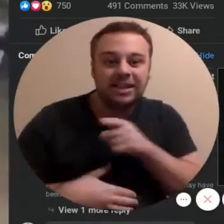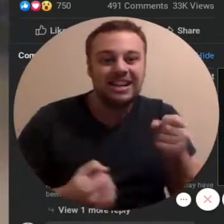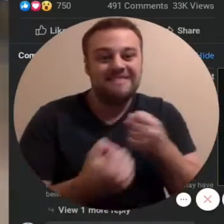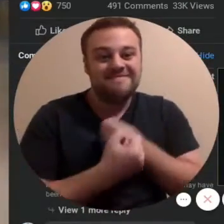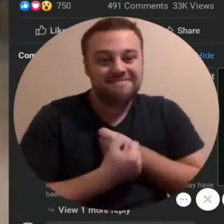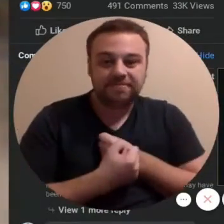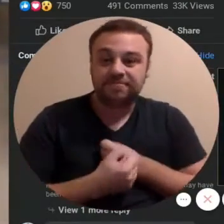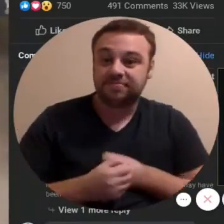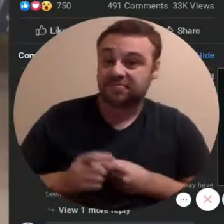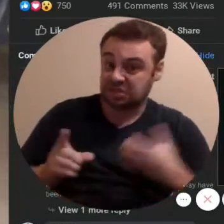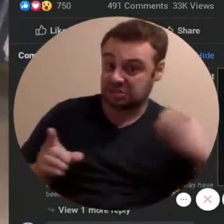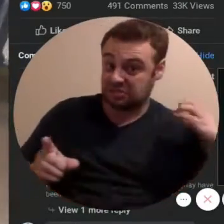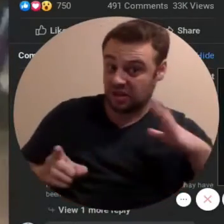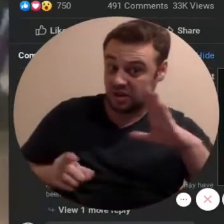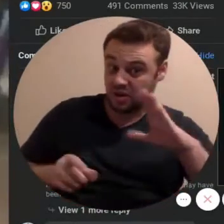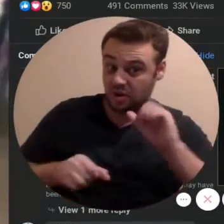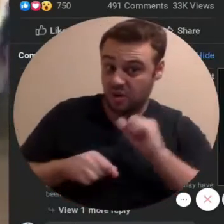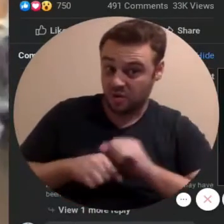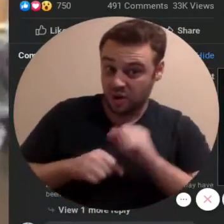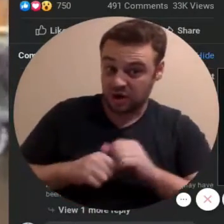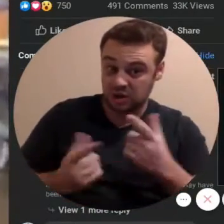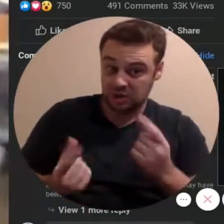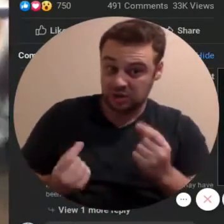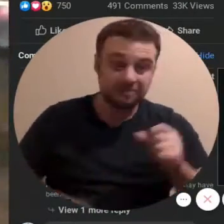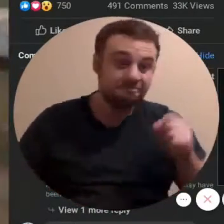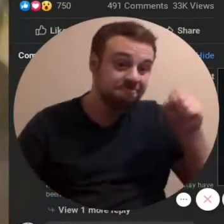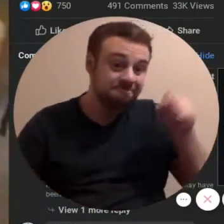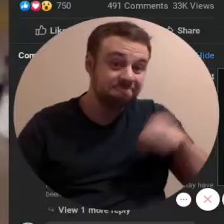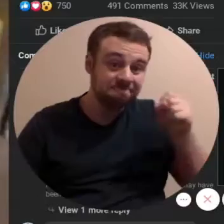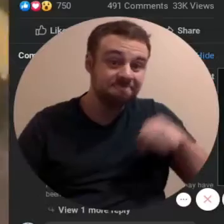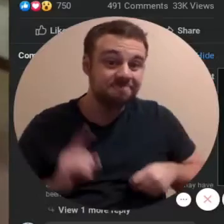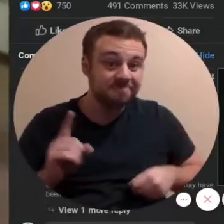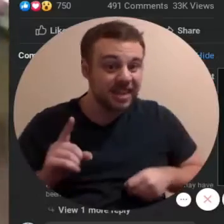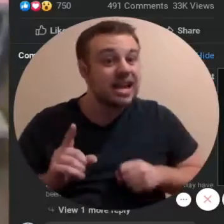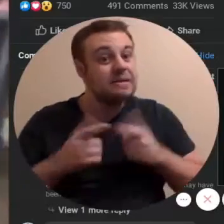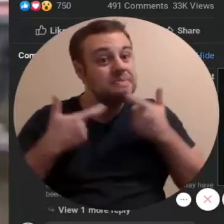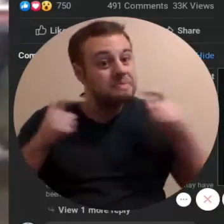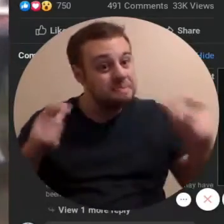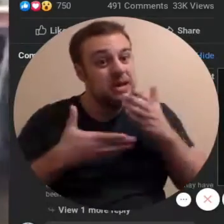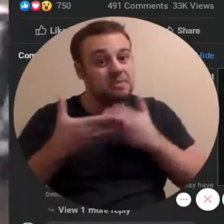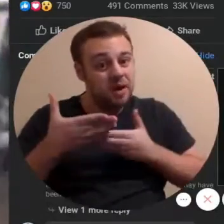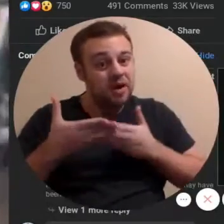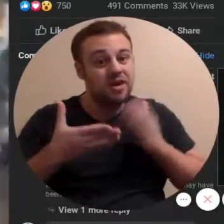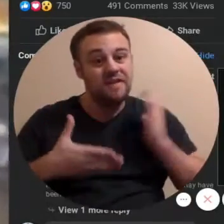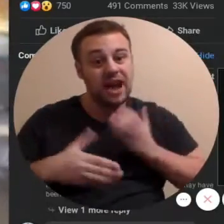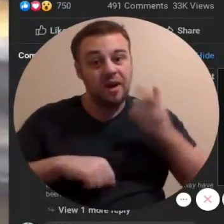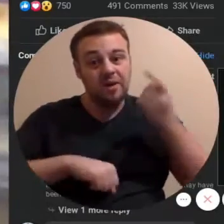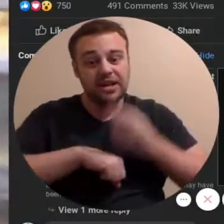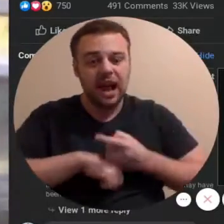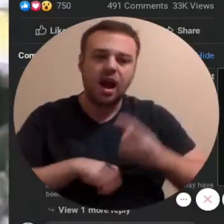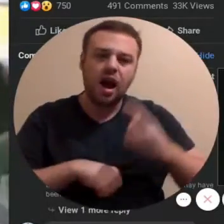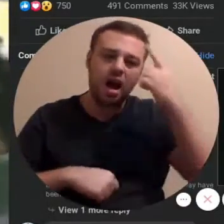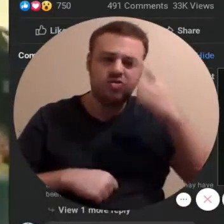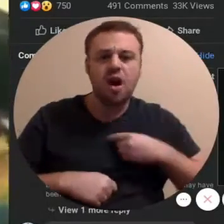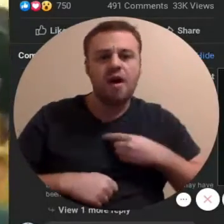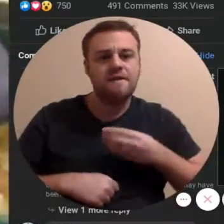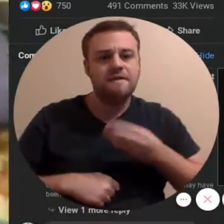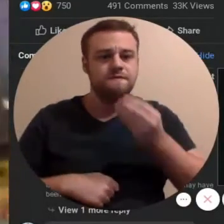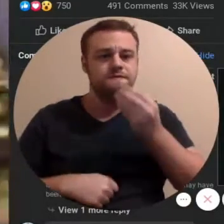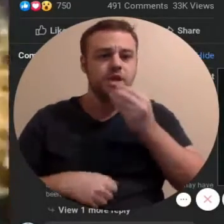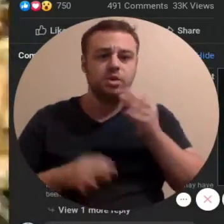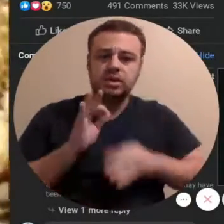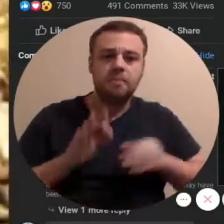Julie: Yeah, so it's a huge part of the day. I thought I'd just be picking up poop and feeding animals but no.